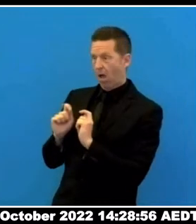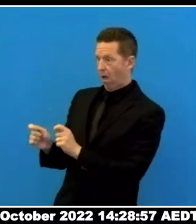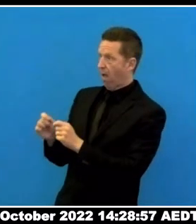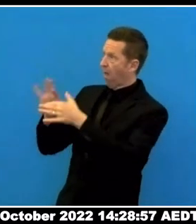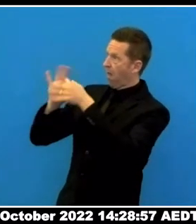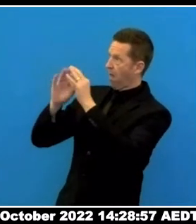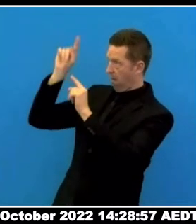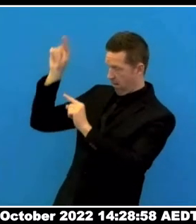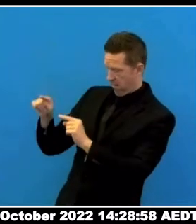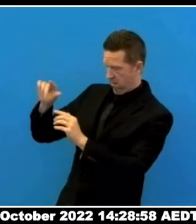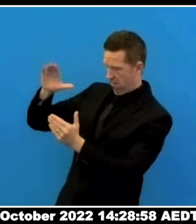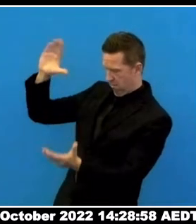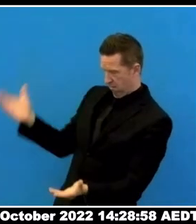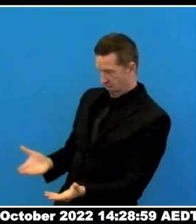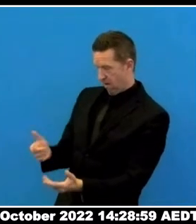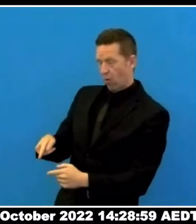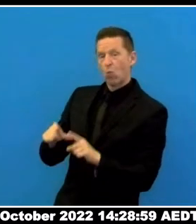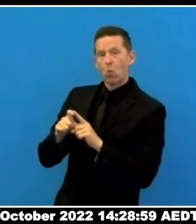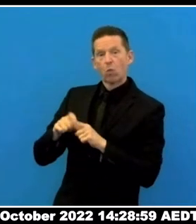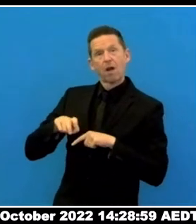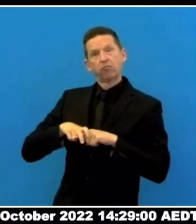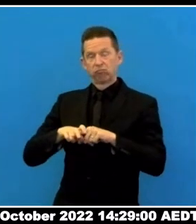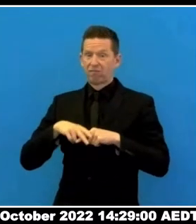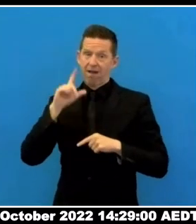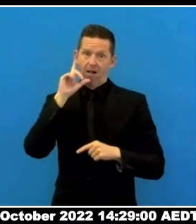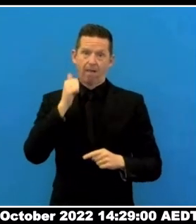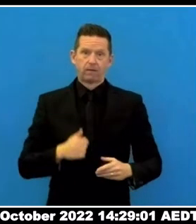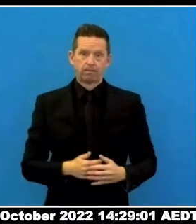Sometimes I feel I don't know how to communicate with my daughter